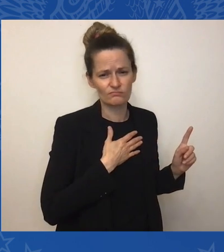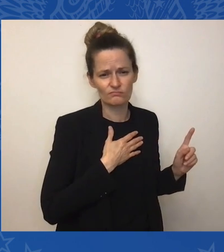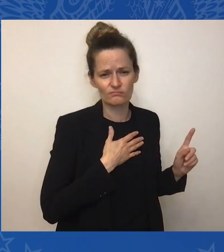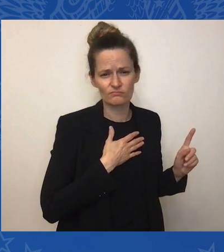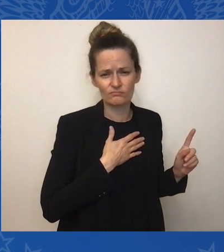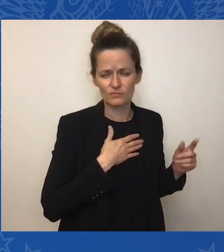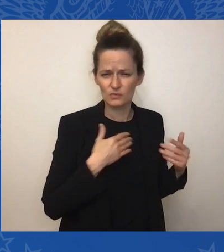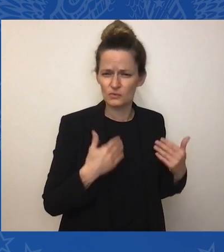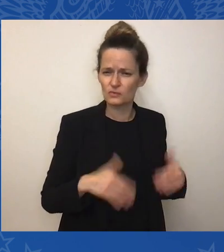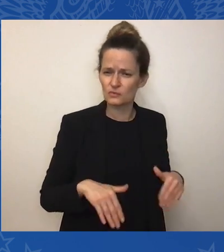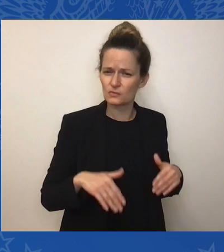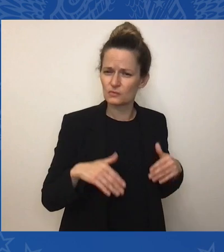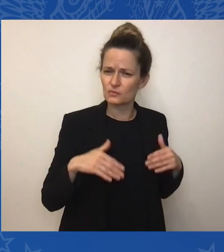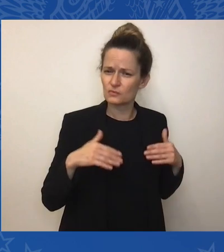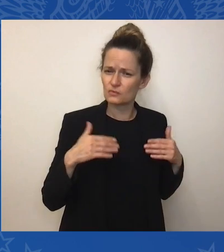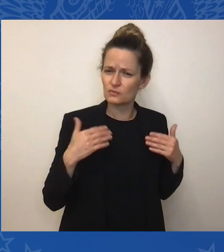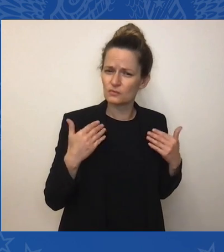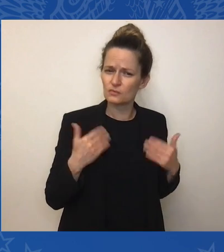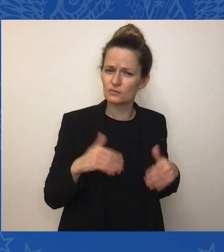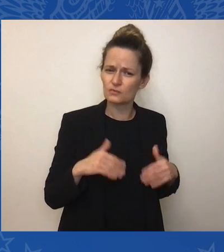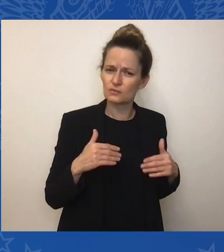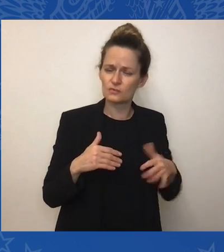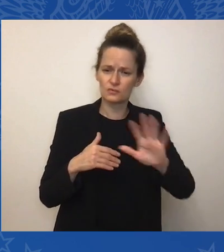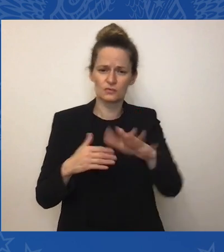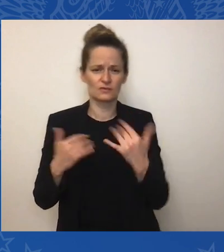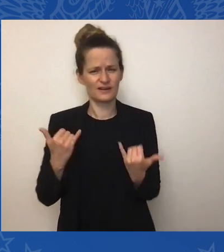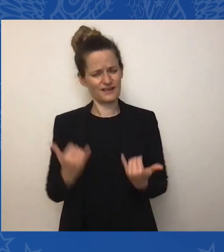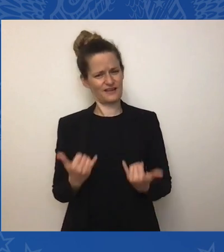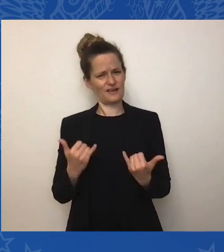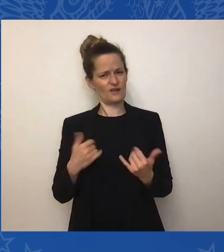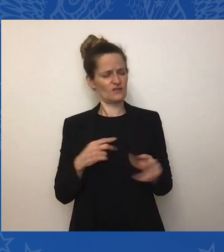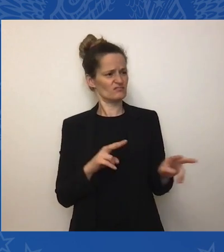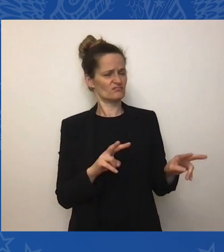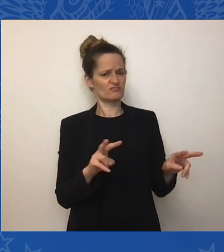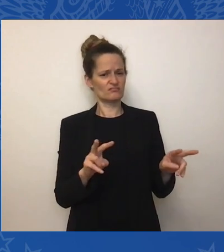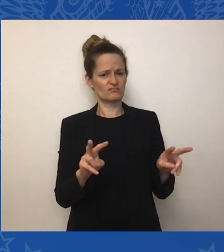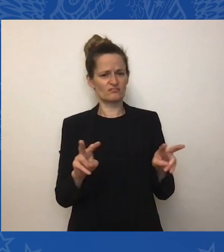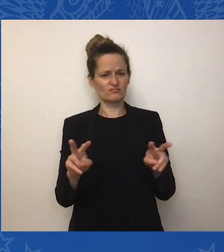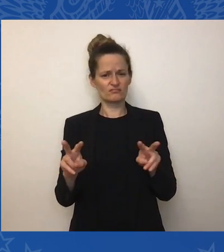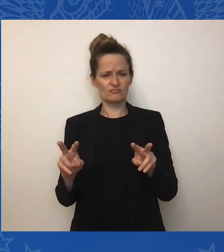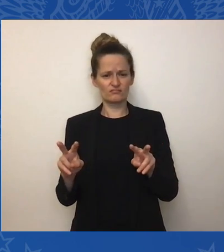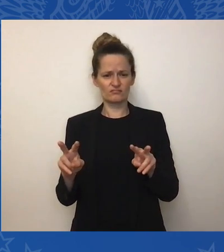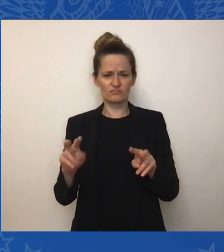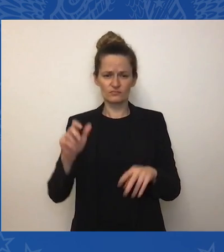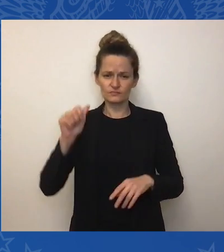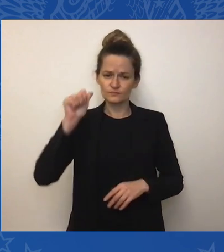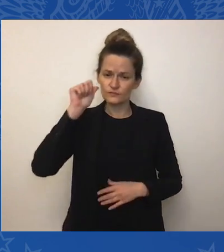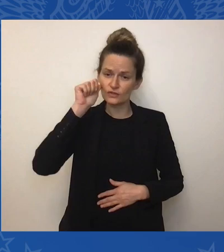And now, tomorrow, I'll be heli- -- I'll be heading to Uvalde, Texas,